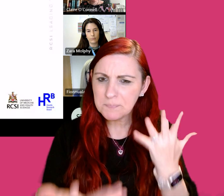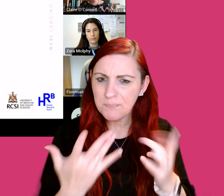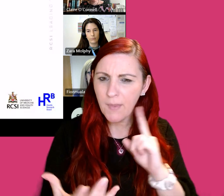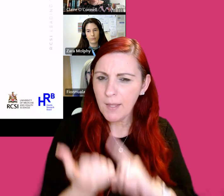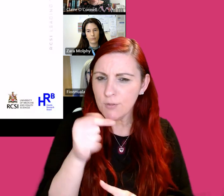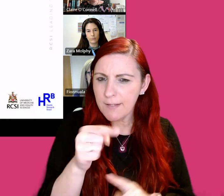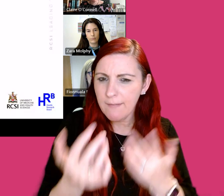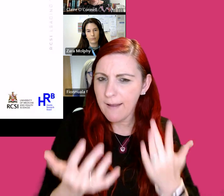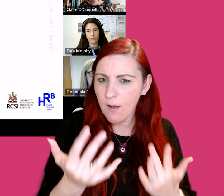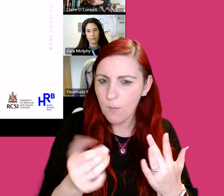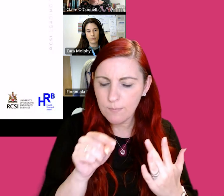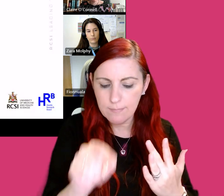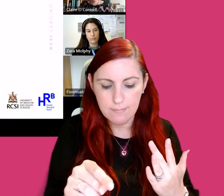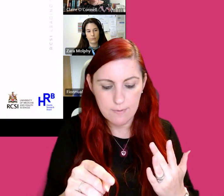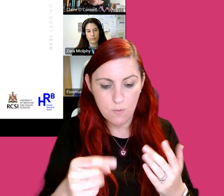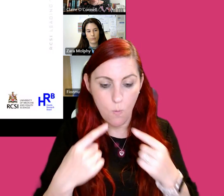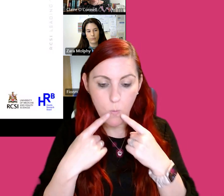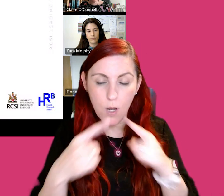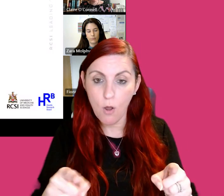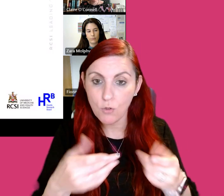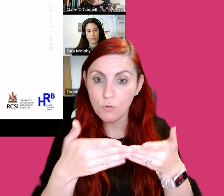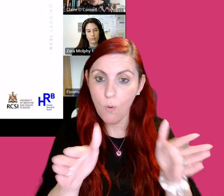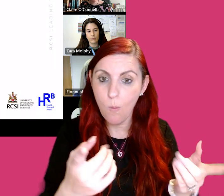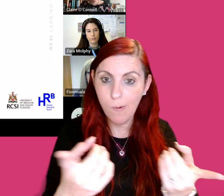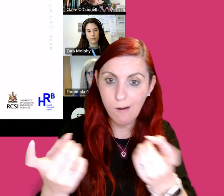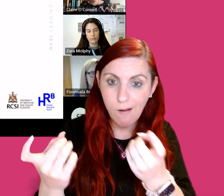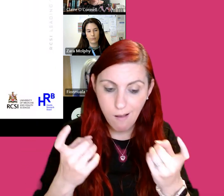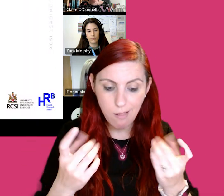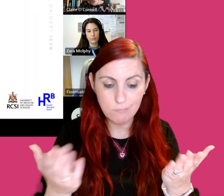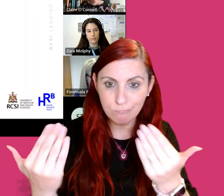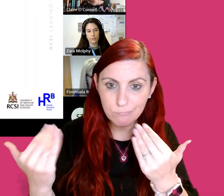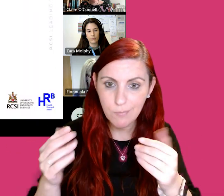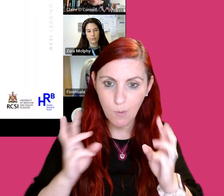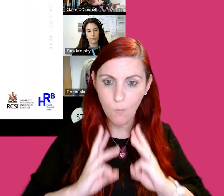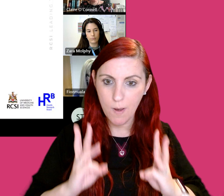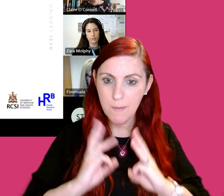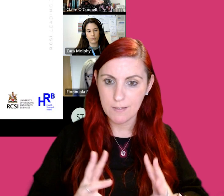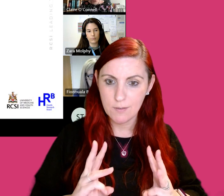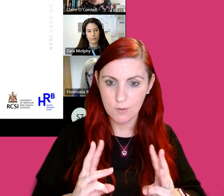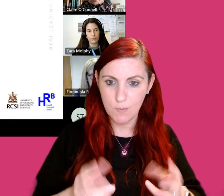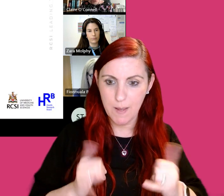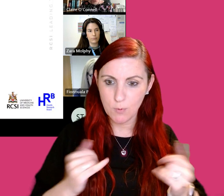um we launched an Opel call uh to attract women interested in sharing their experiences with us